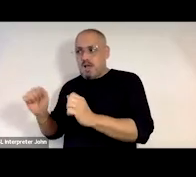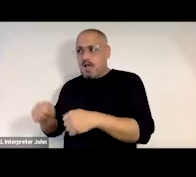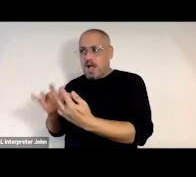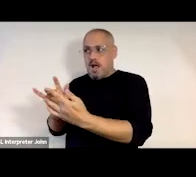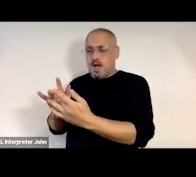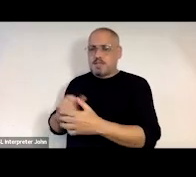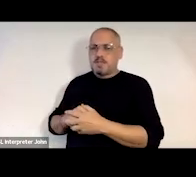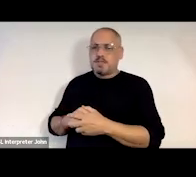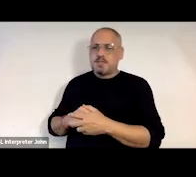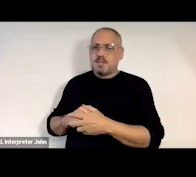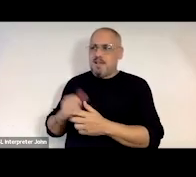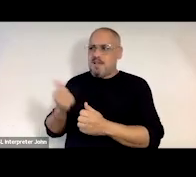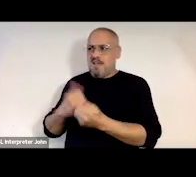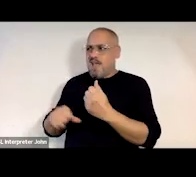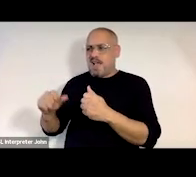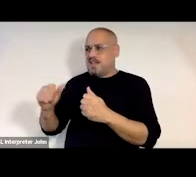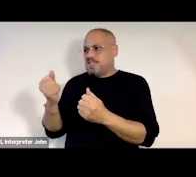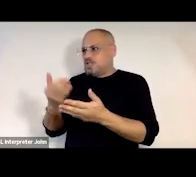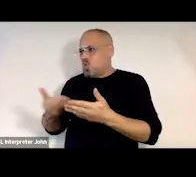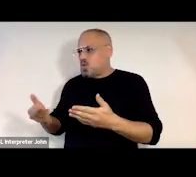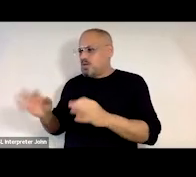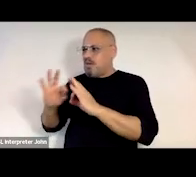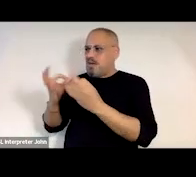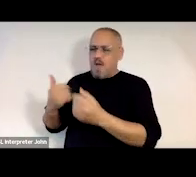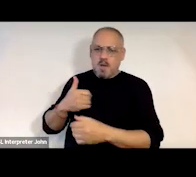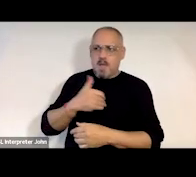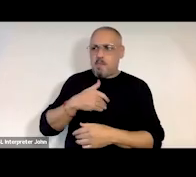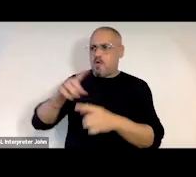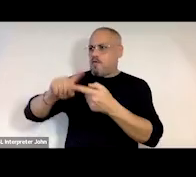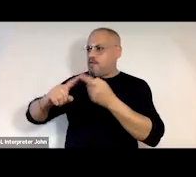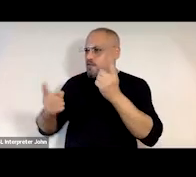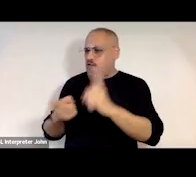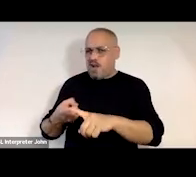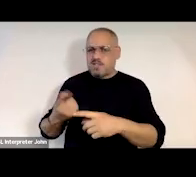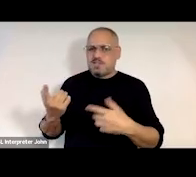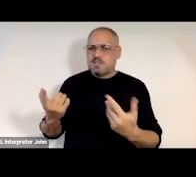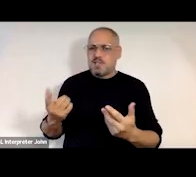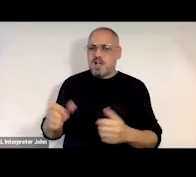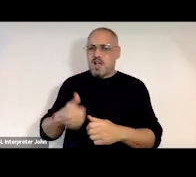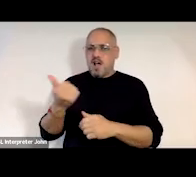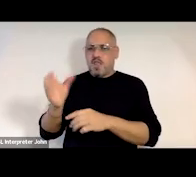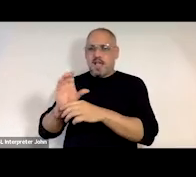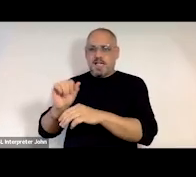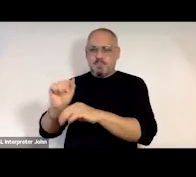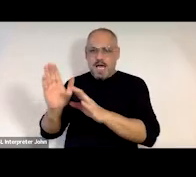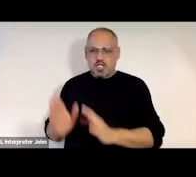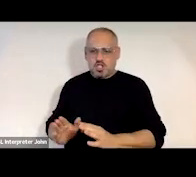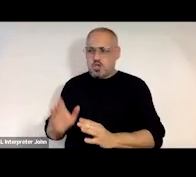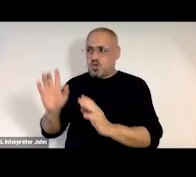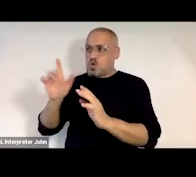for any collateral source, family member, friend, other case manager that will be able to help assist you